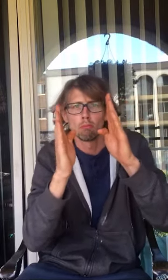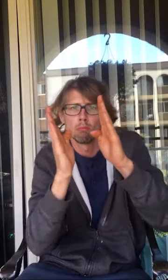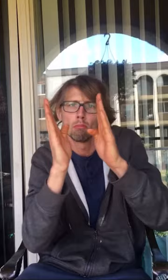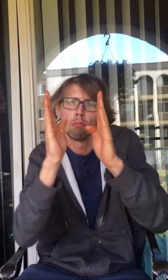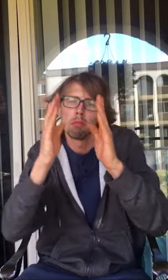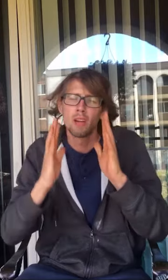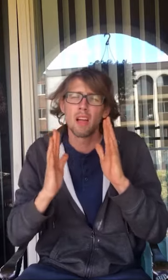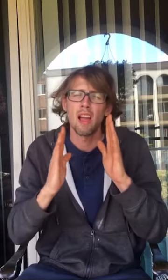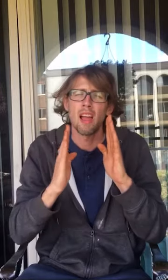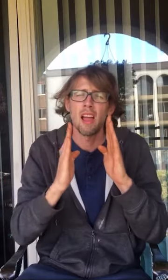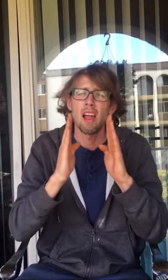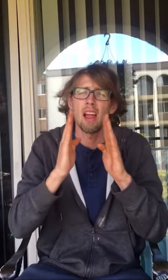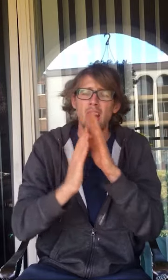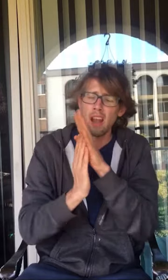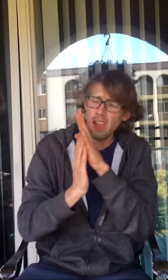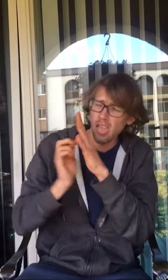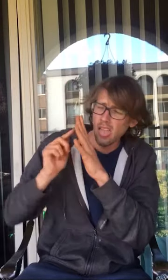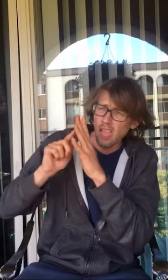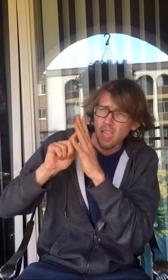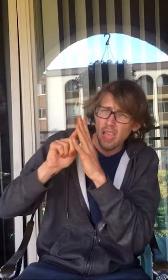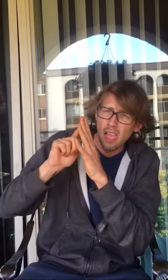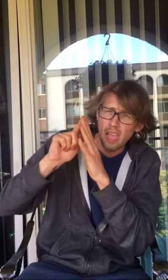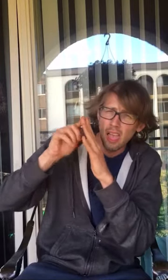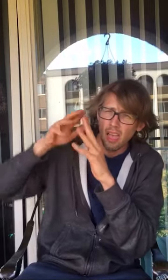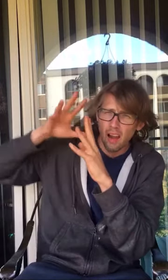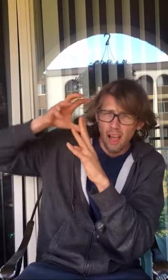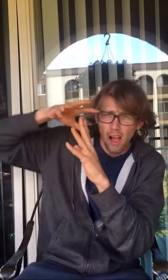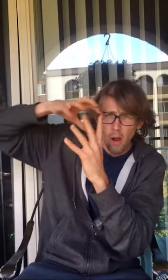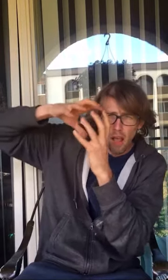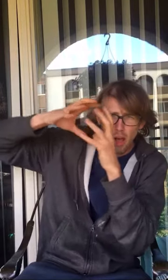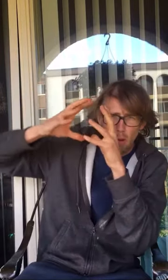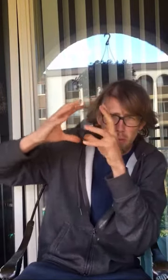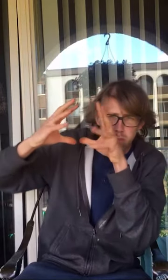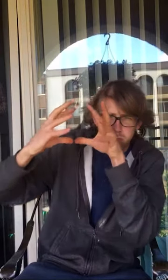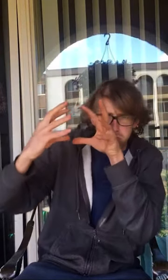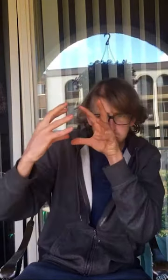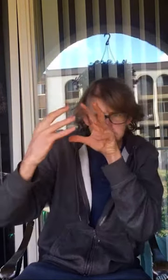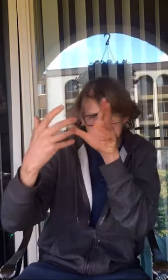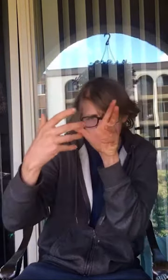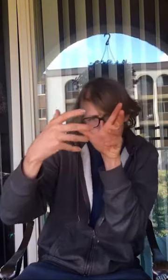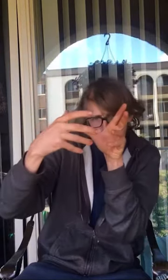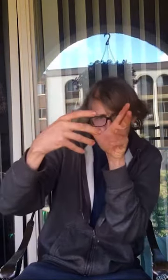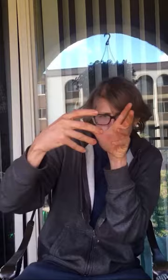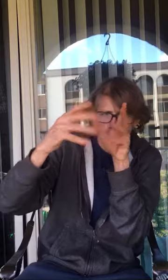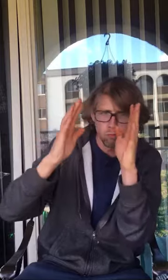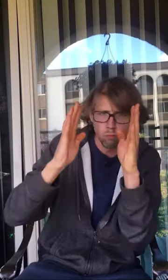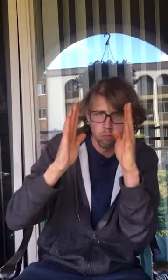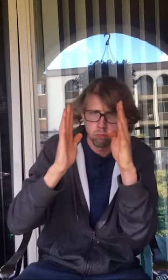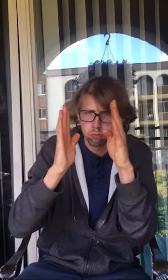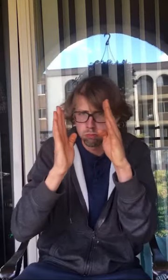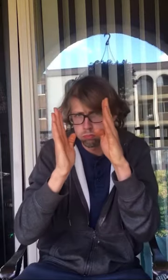Rolling with its gait are two cities. Their towers are shrouded with clouds